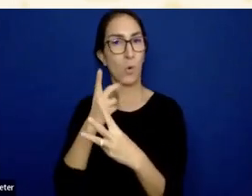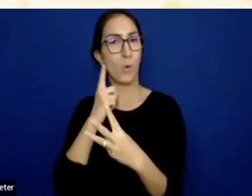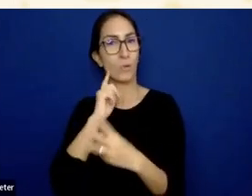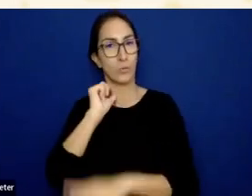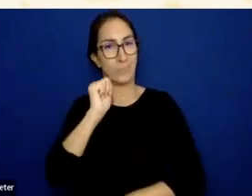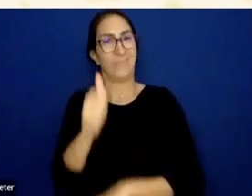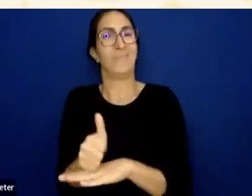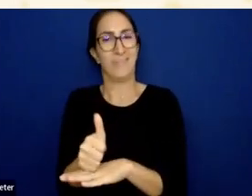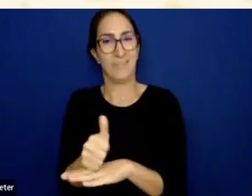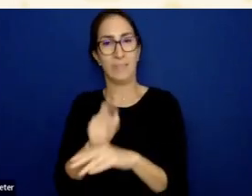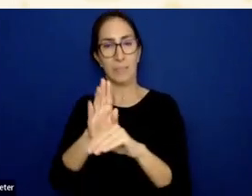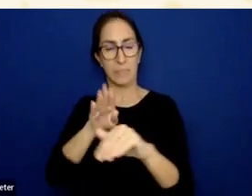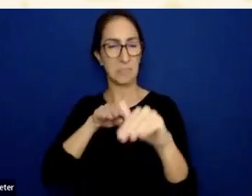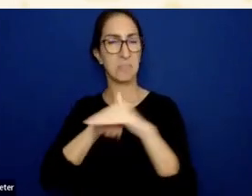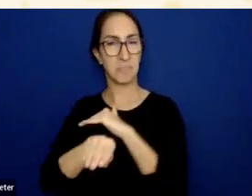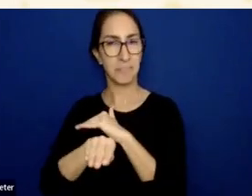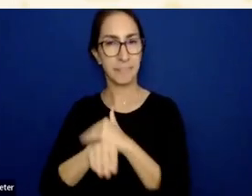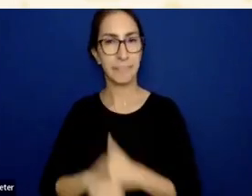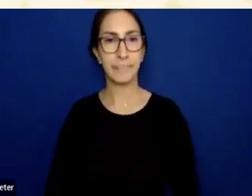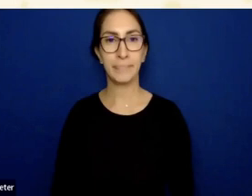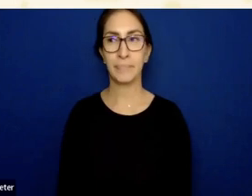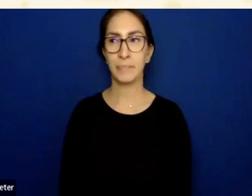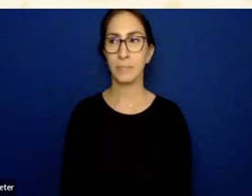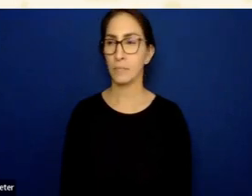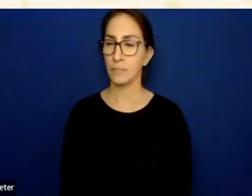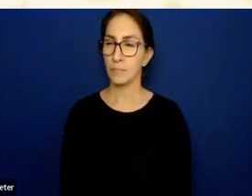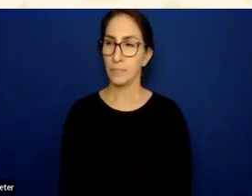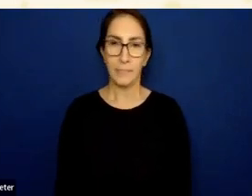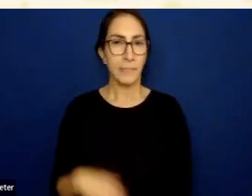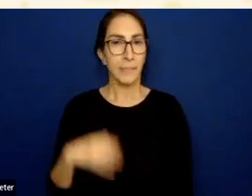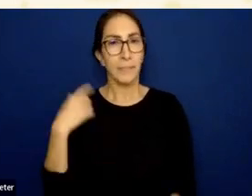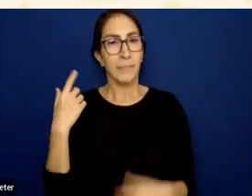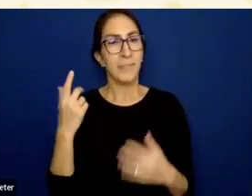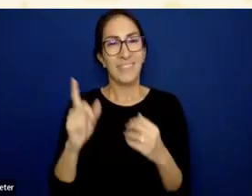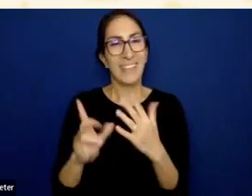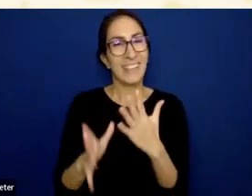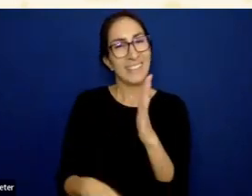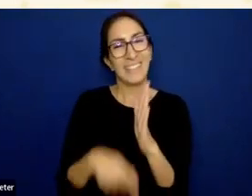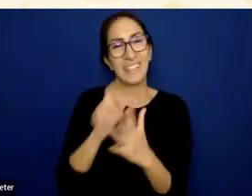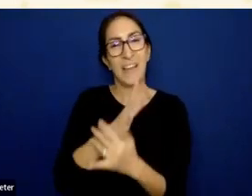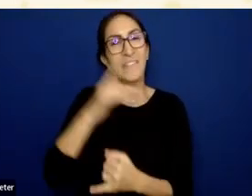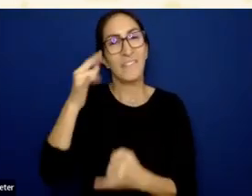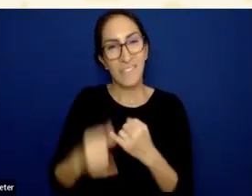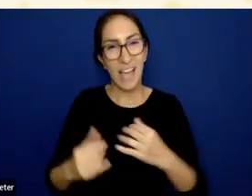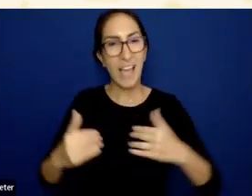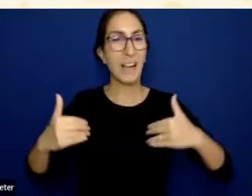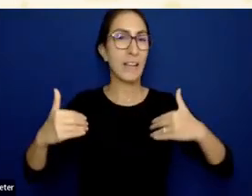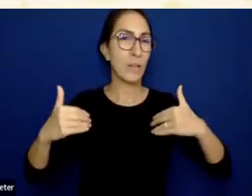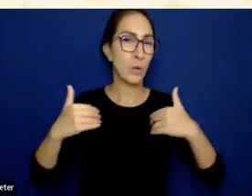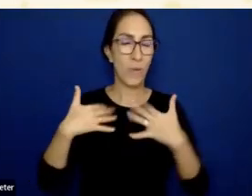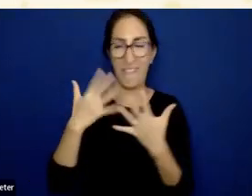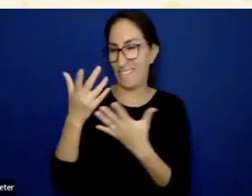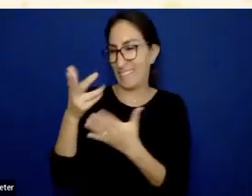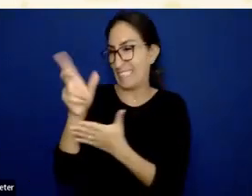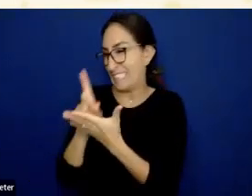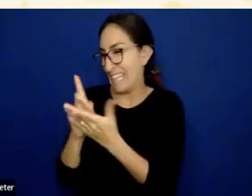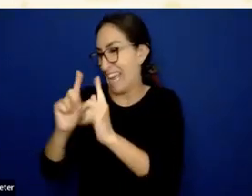Finally, sometimes we have a few debates with the design team or with a few designers where they say,